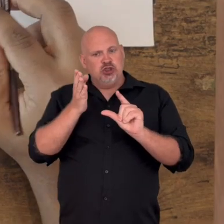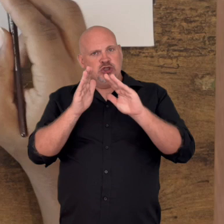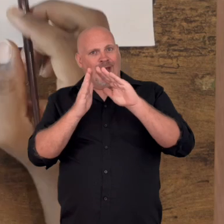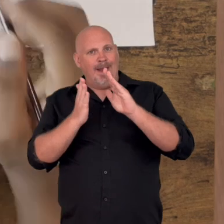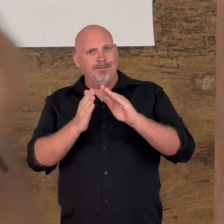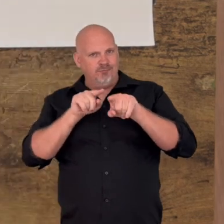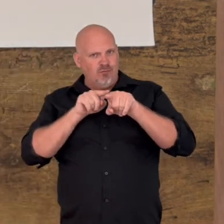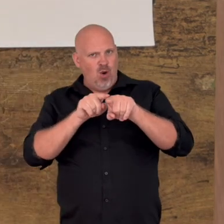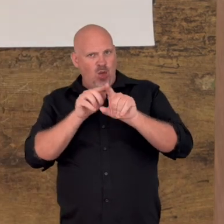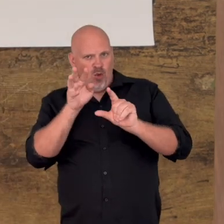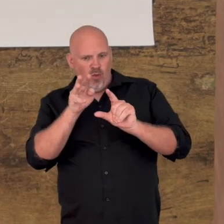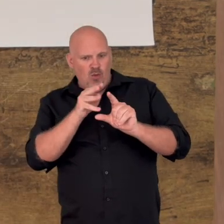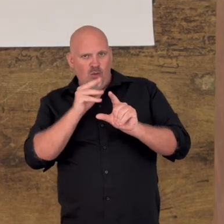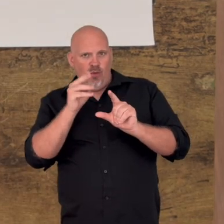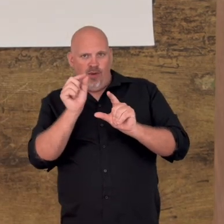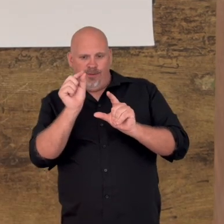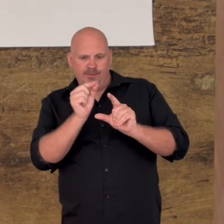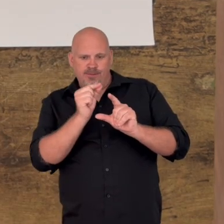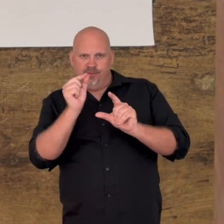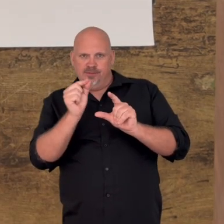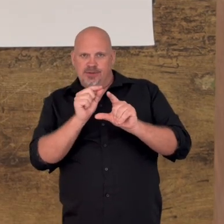just so that you can move the petal